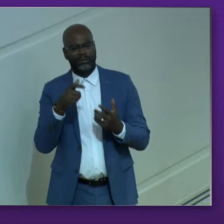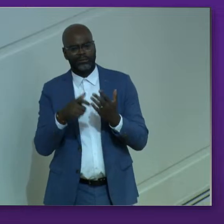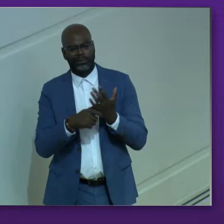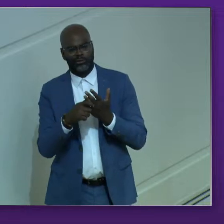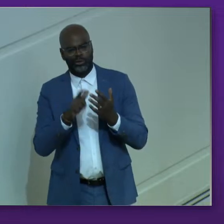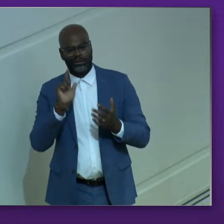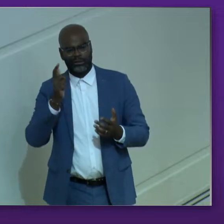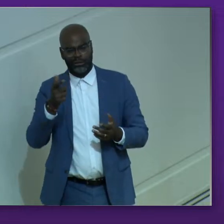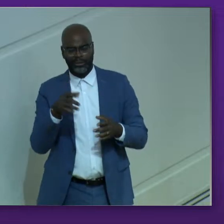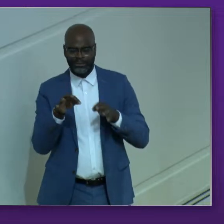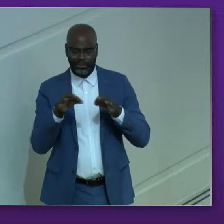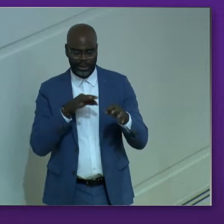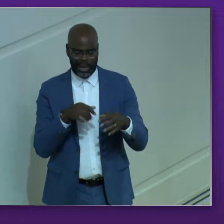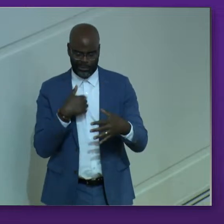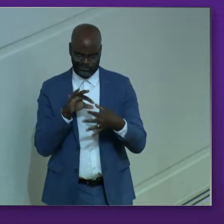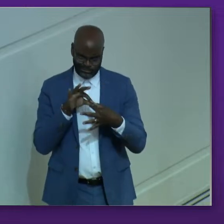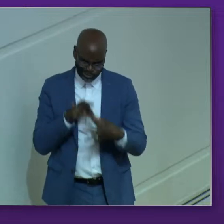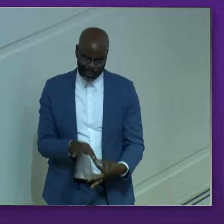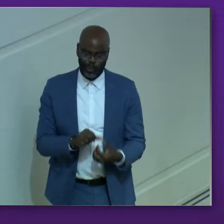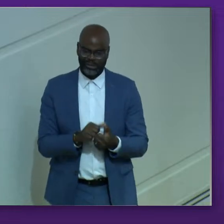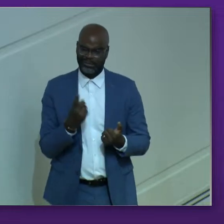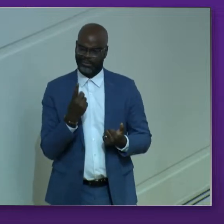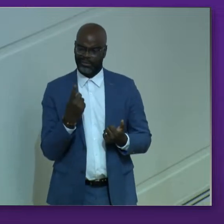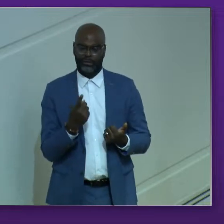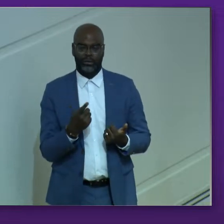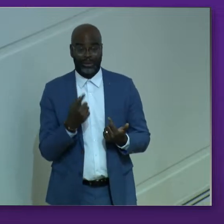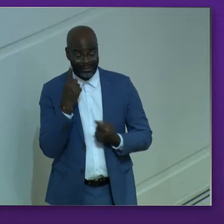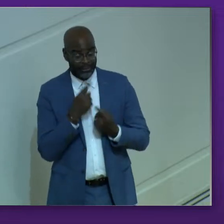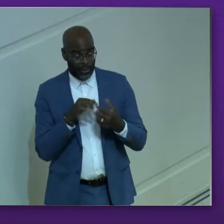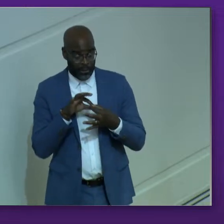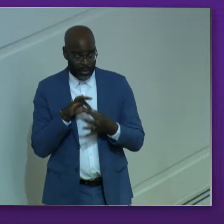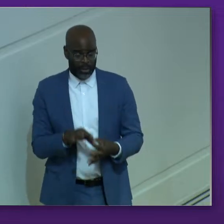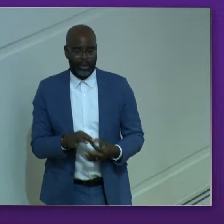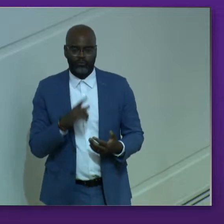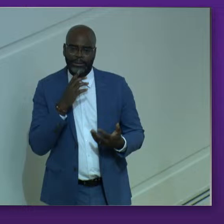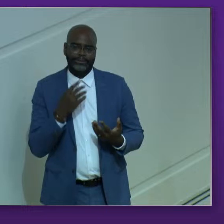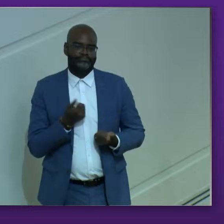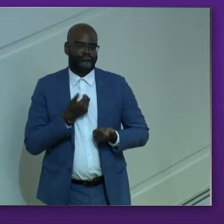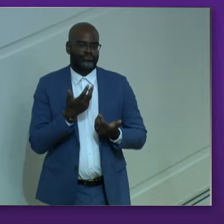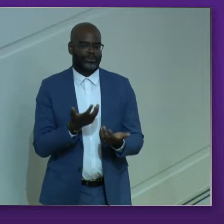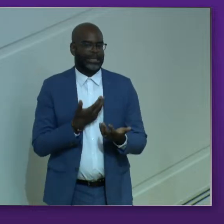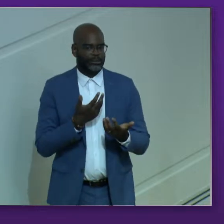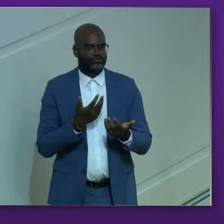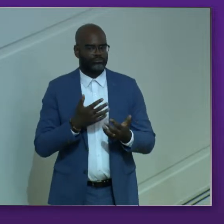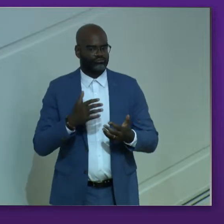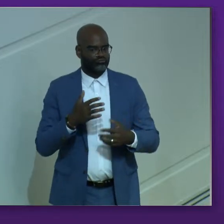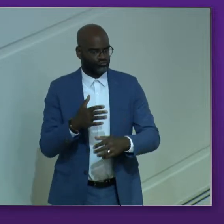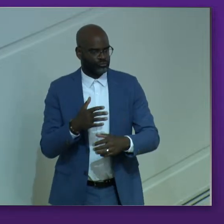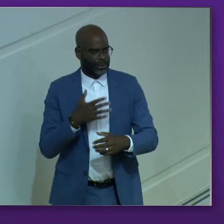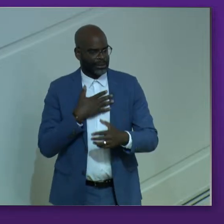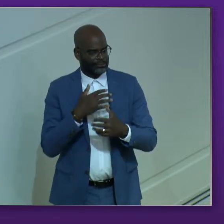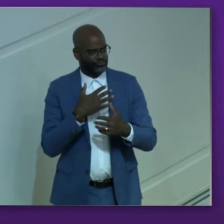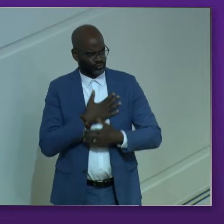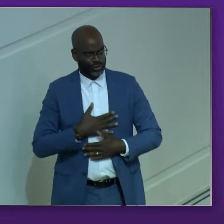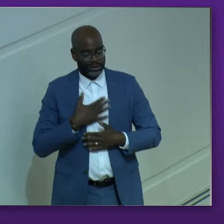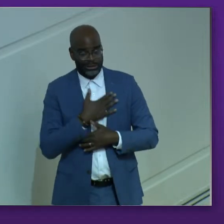STRATEGIC PLAN GOALS. WHEN WE THINK ABOUT THE POWER OF BELONGING THERE WAS AN